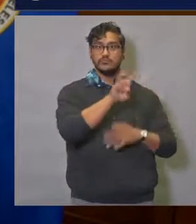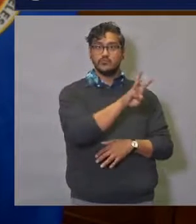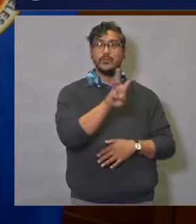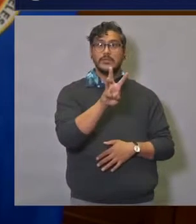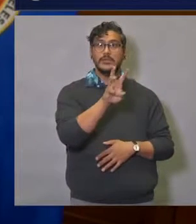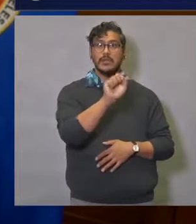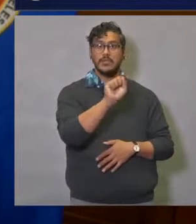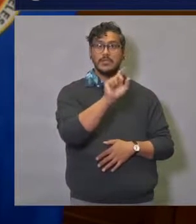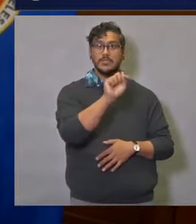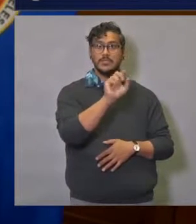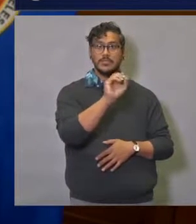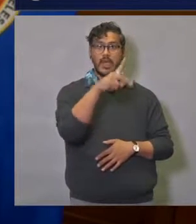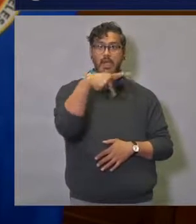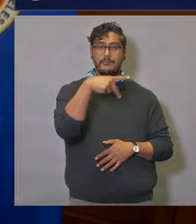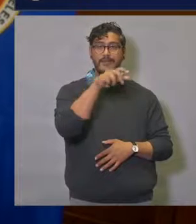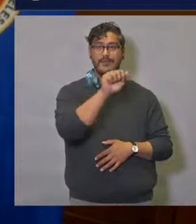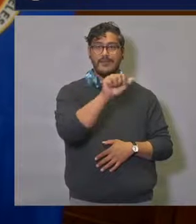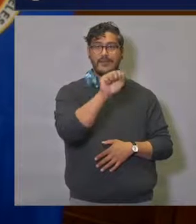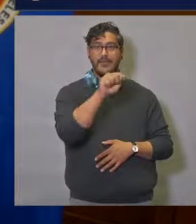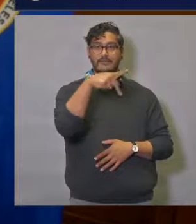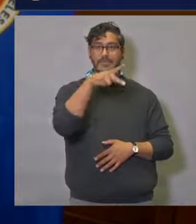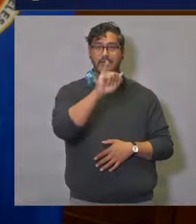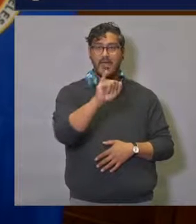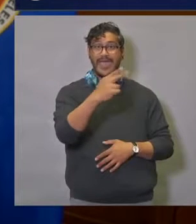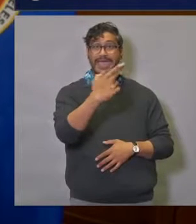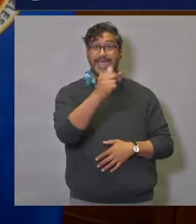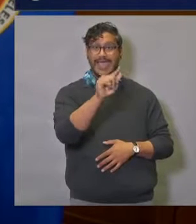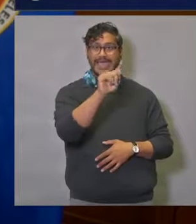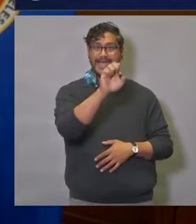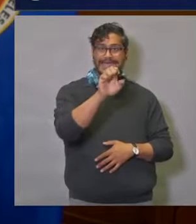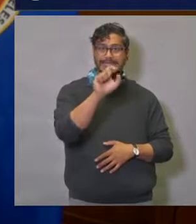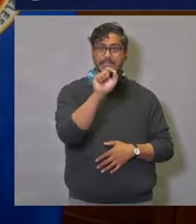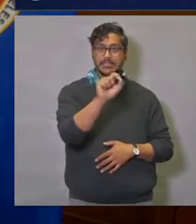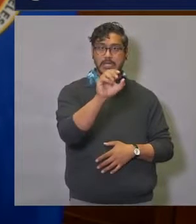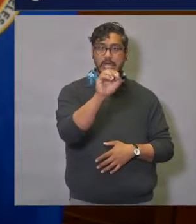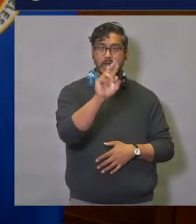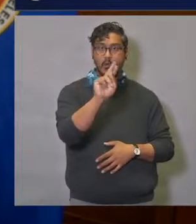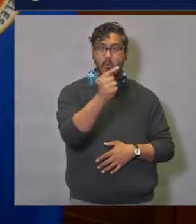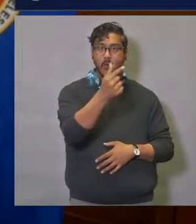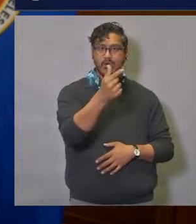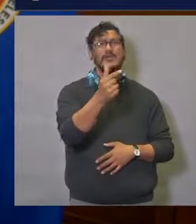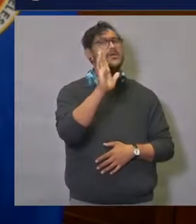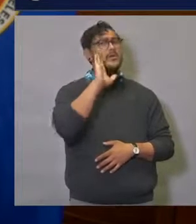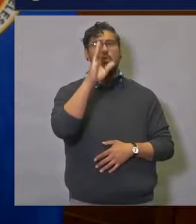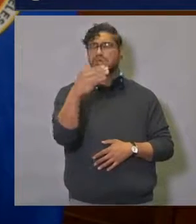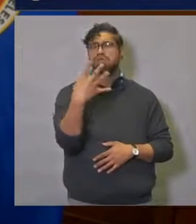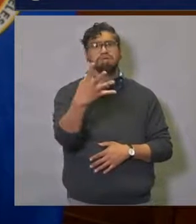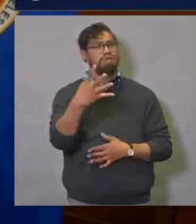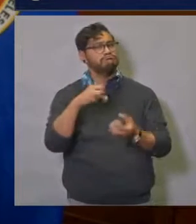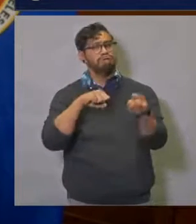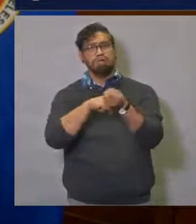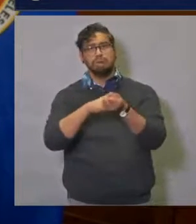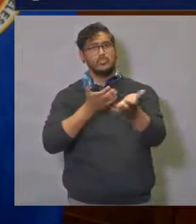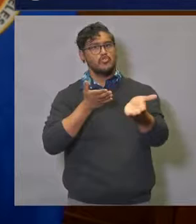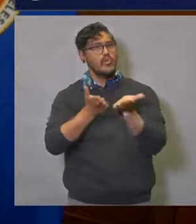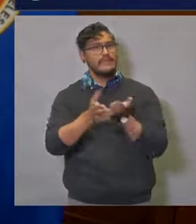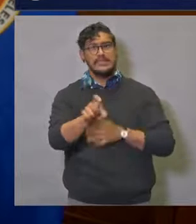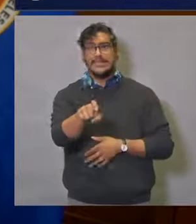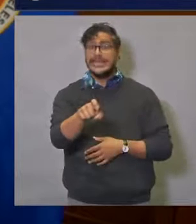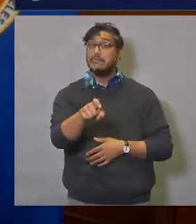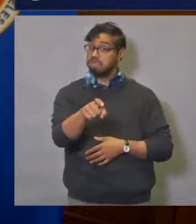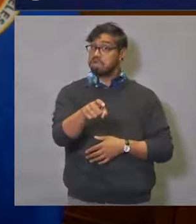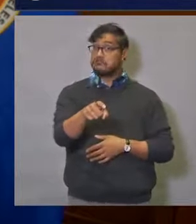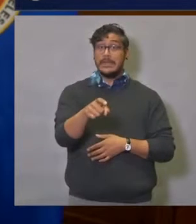HOTLINE OR GO TO OUR WEBSITE,